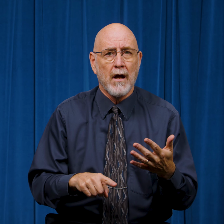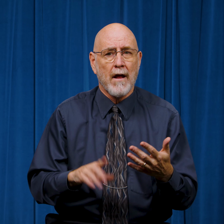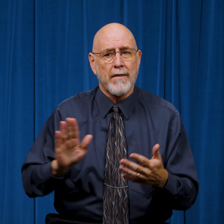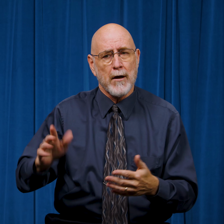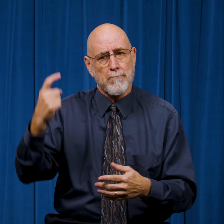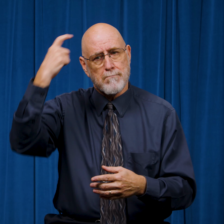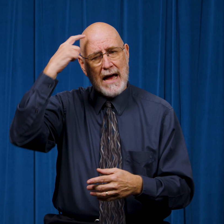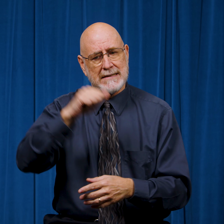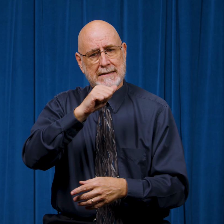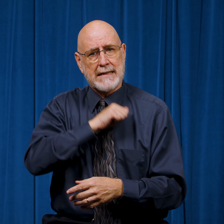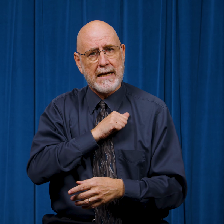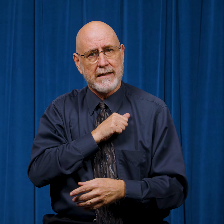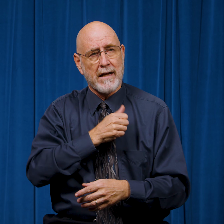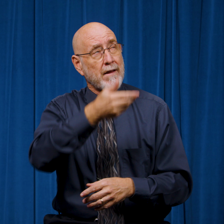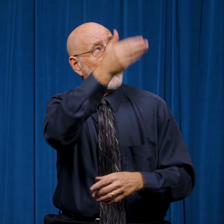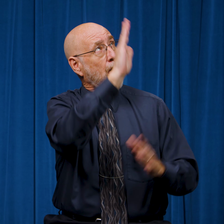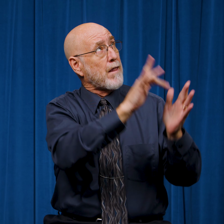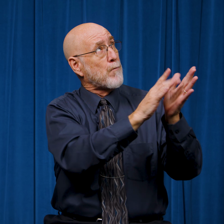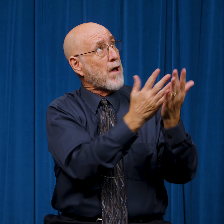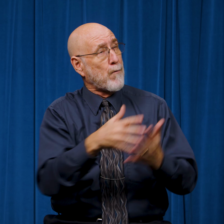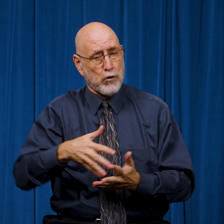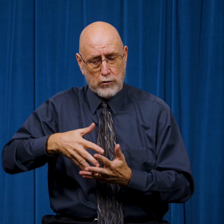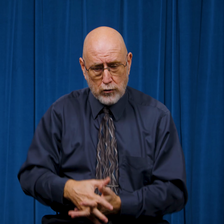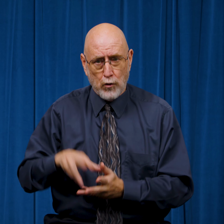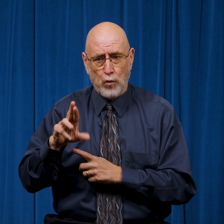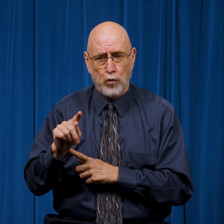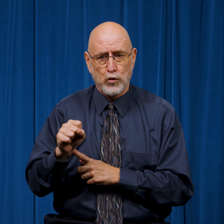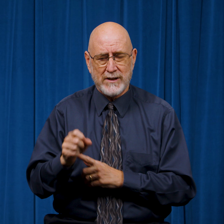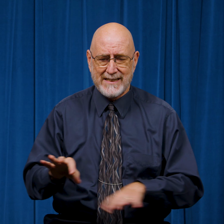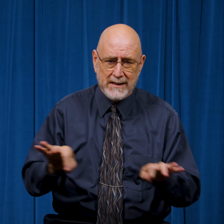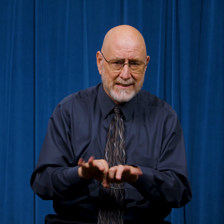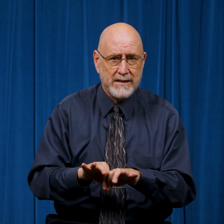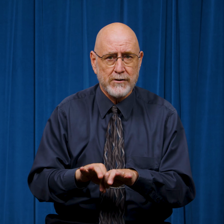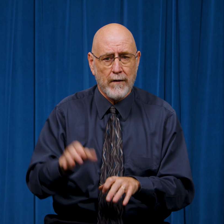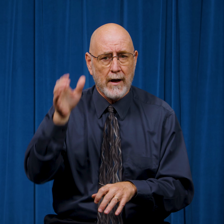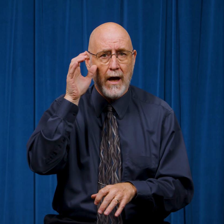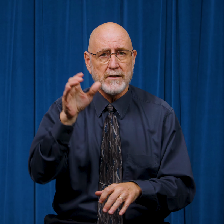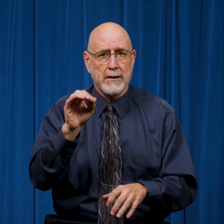that the God of the Bible is central to the concept of knowledge.